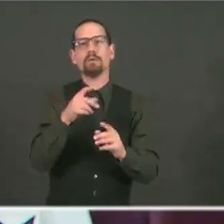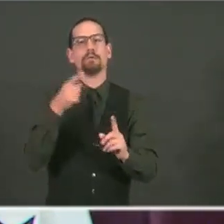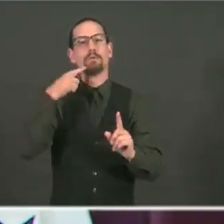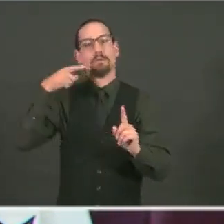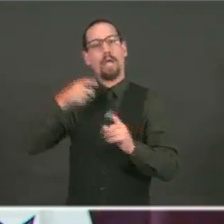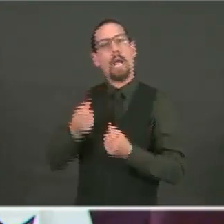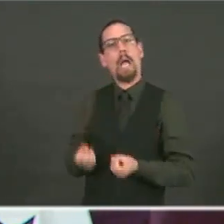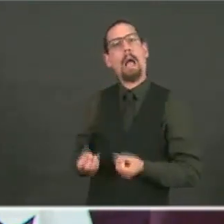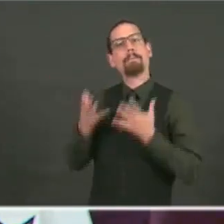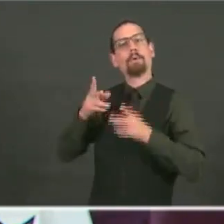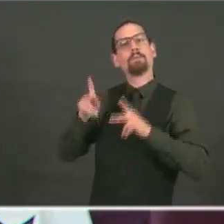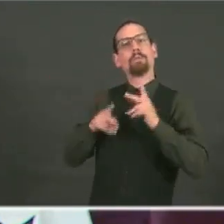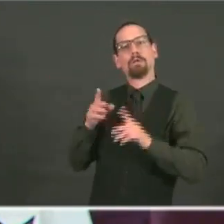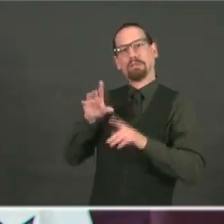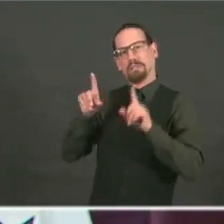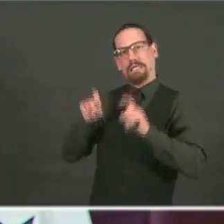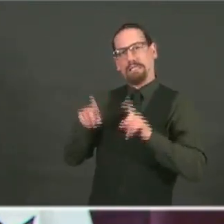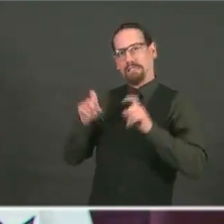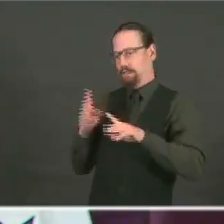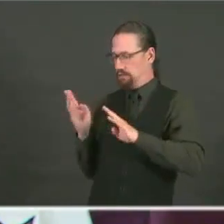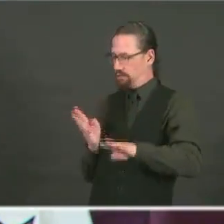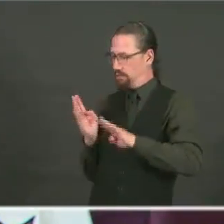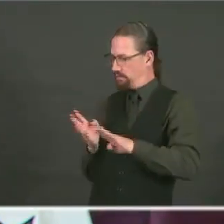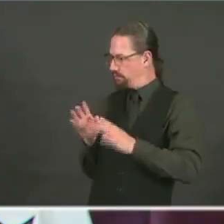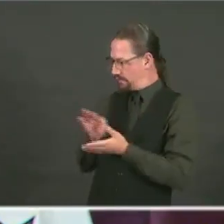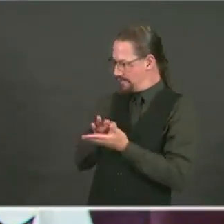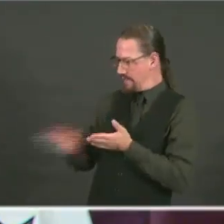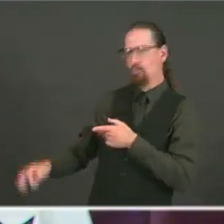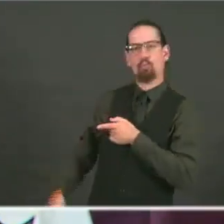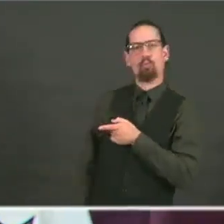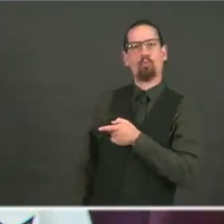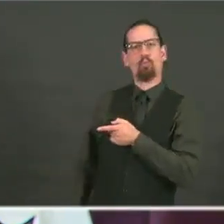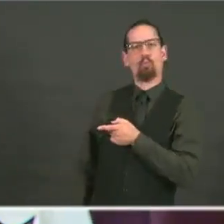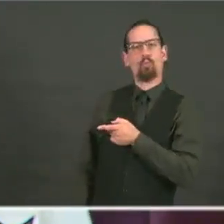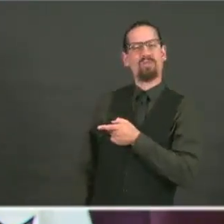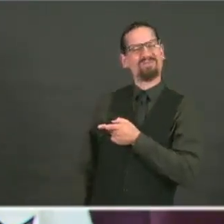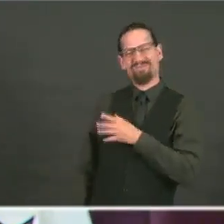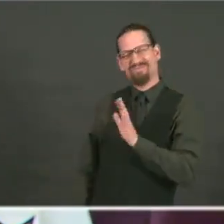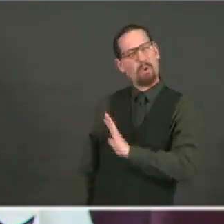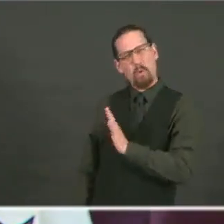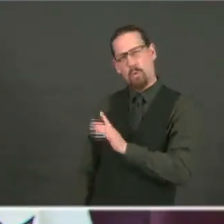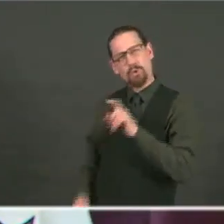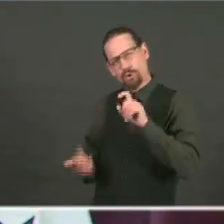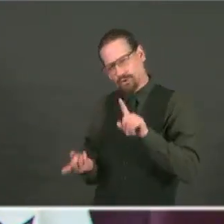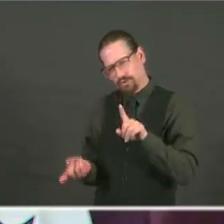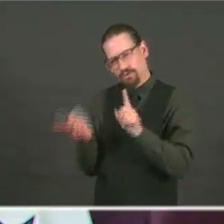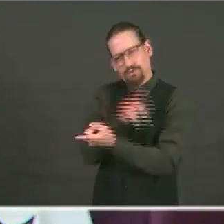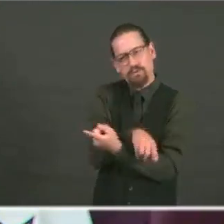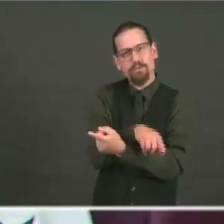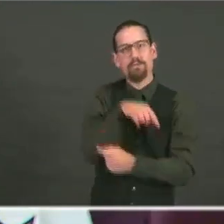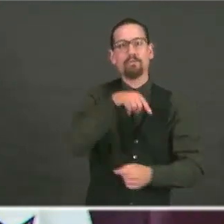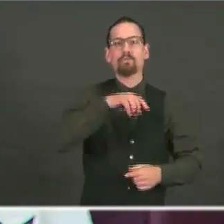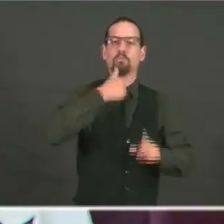SUCCESSFUL, BUT I AM TRYING. I AM SORRY FOR THE INCONVENIENCE